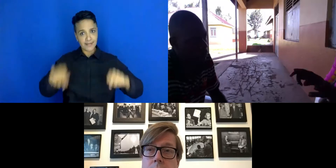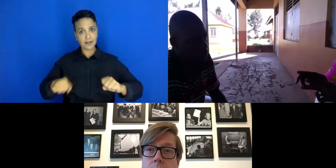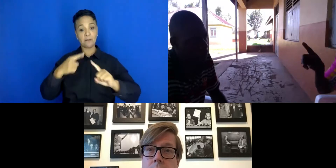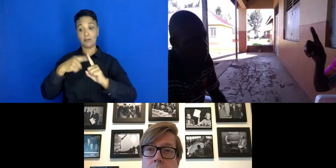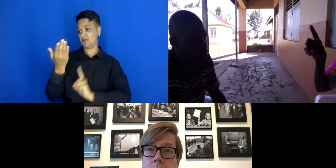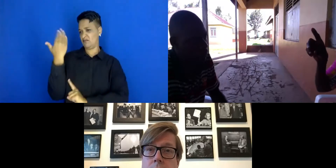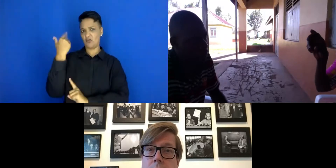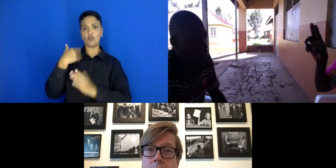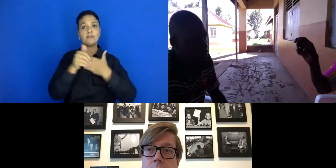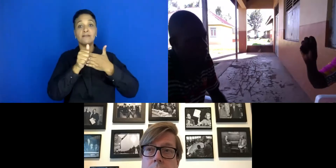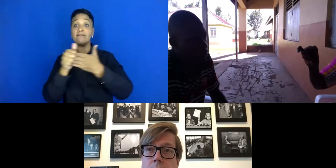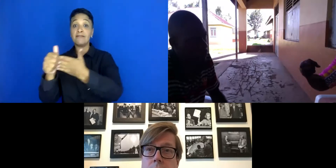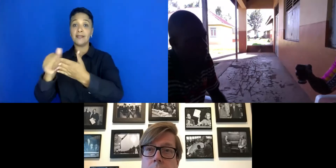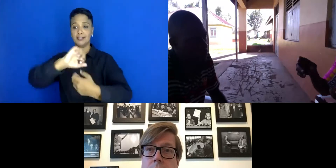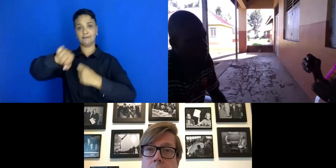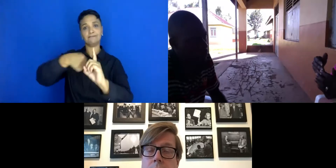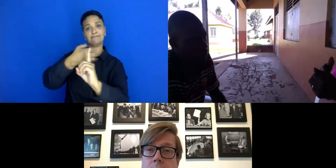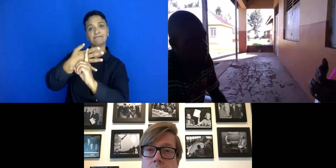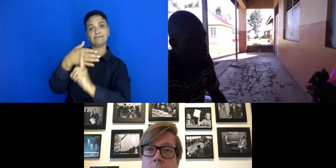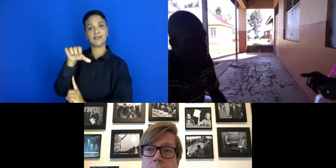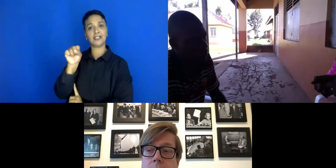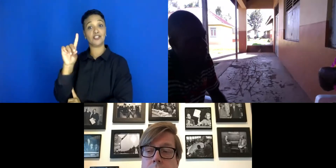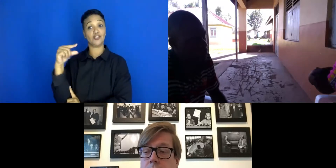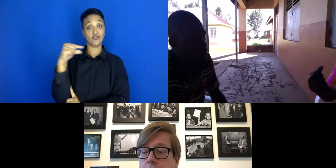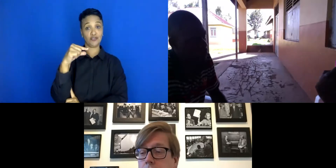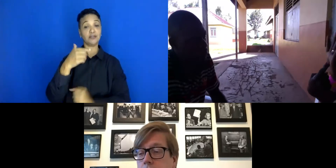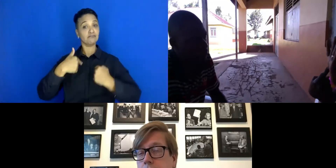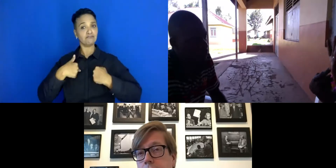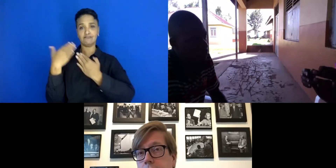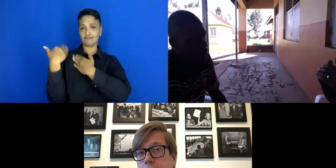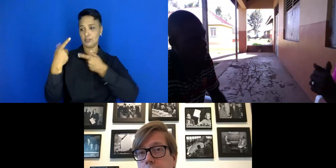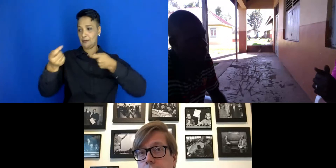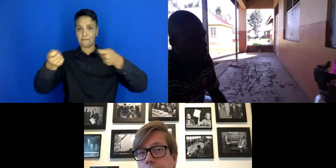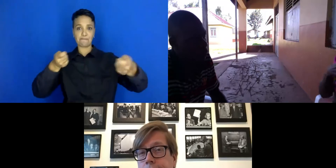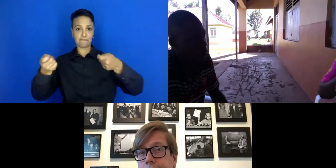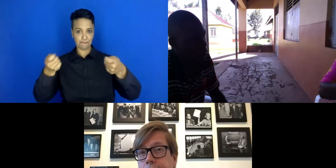i will be your moderator today so as someone who is very passionate about inclusive participation